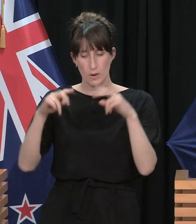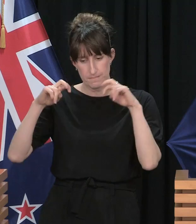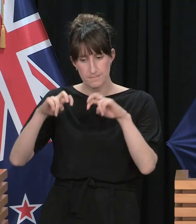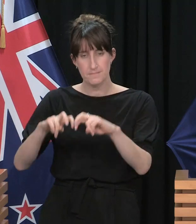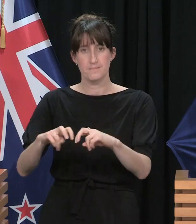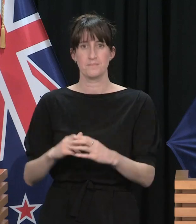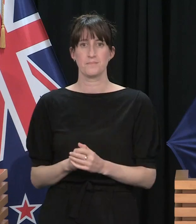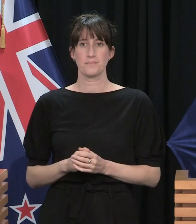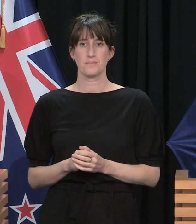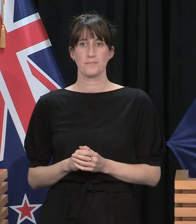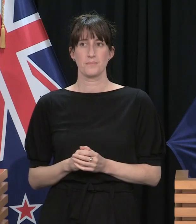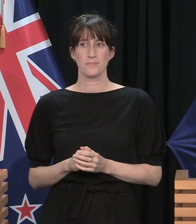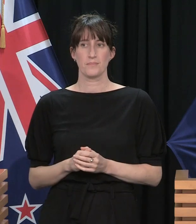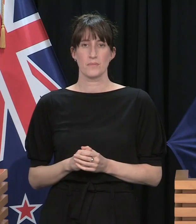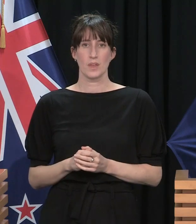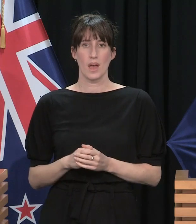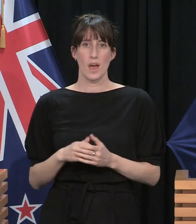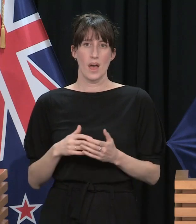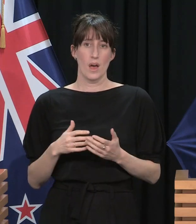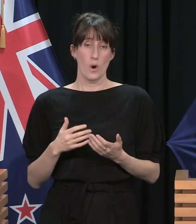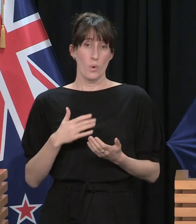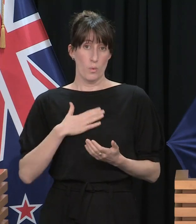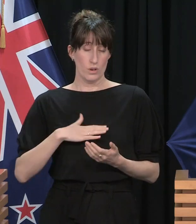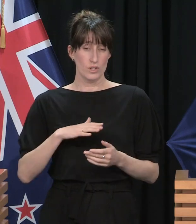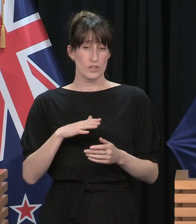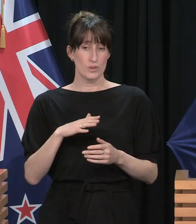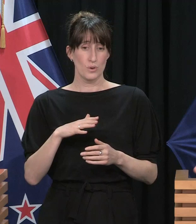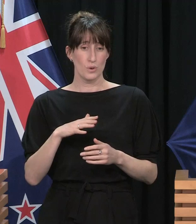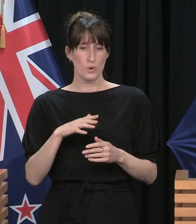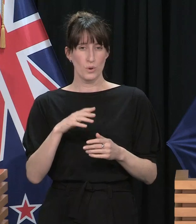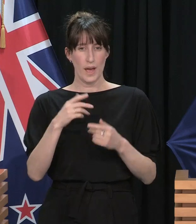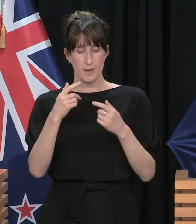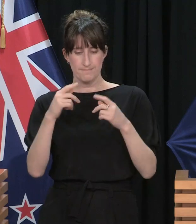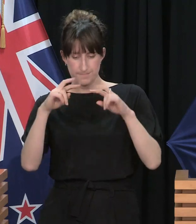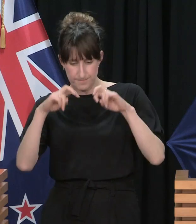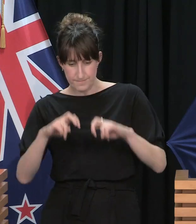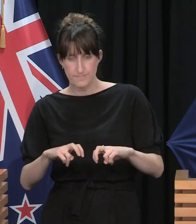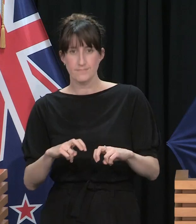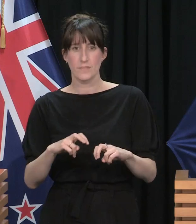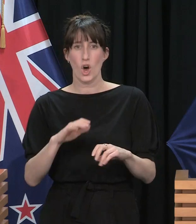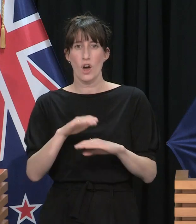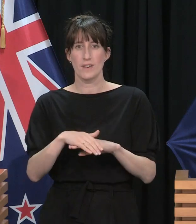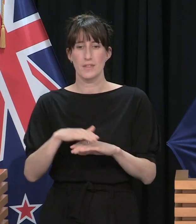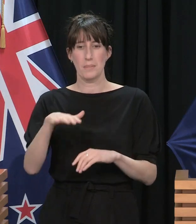information. We will continue to work on that. However, we